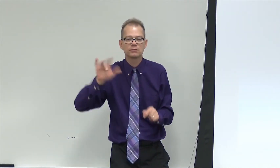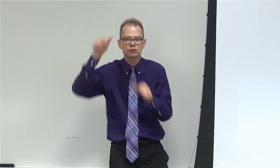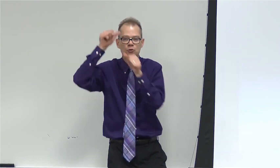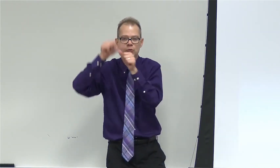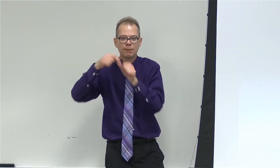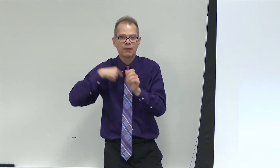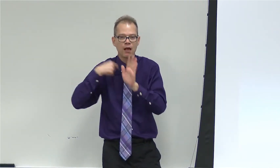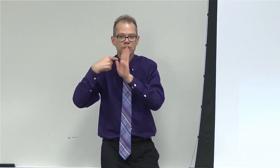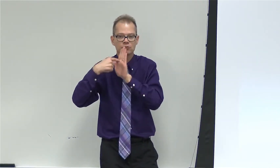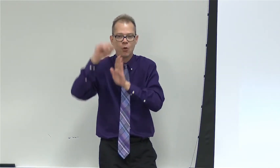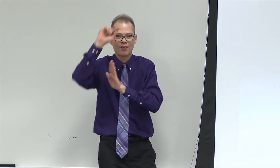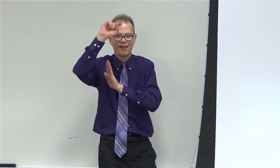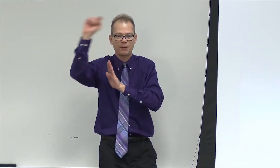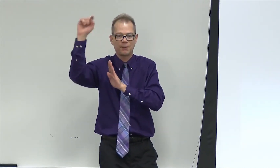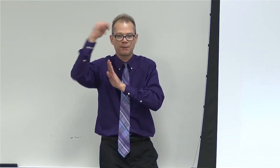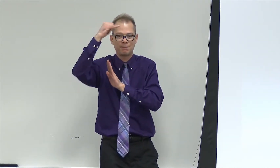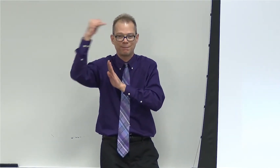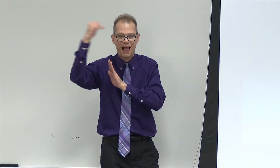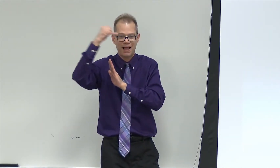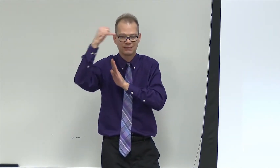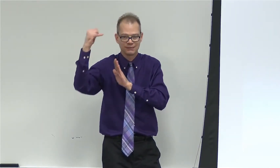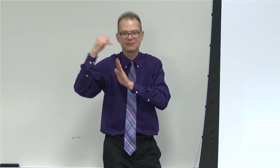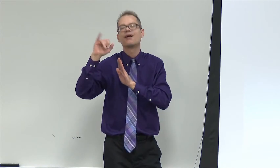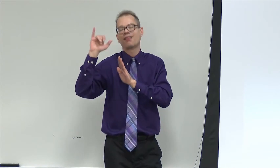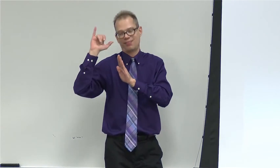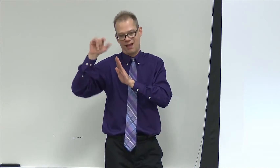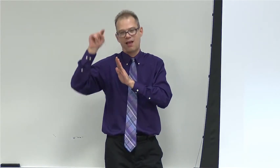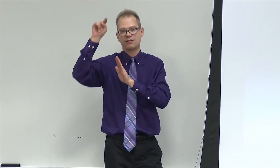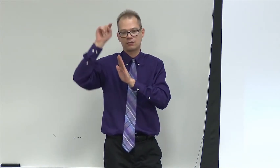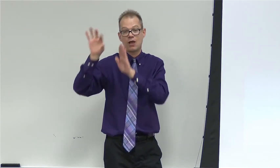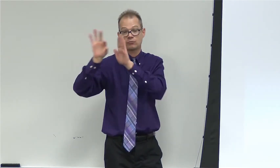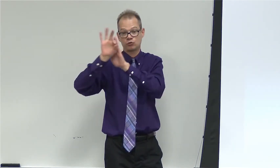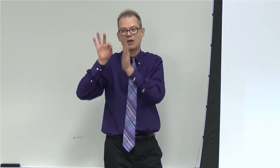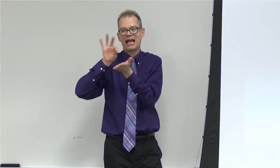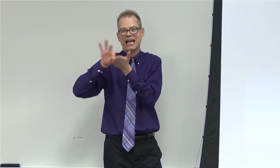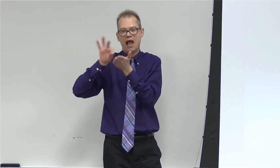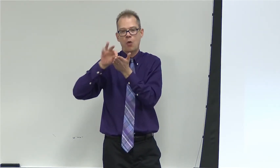Remember I showed you where they filled in a blank?